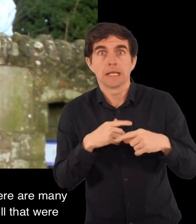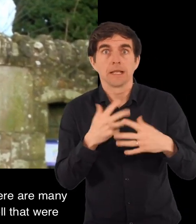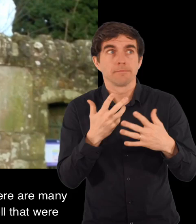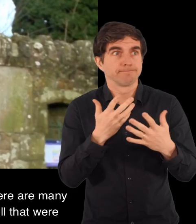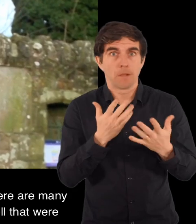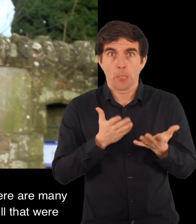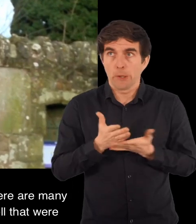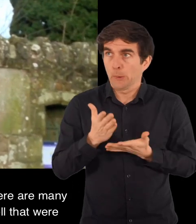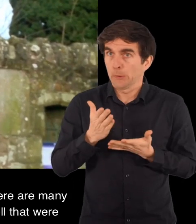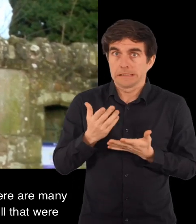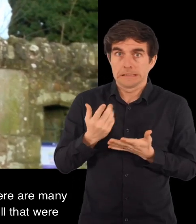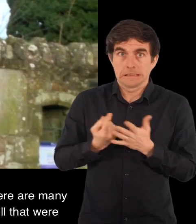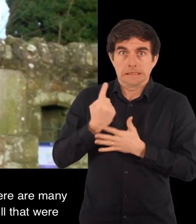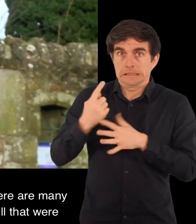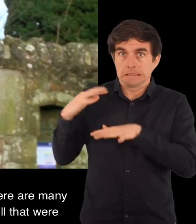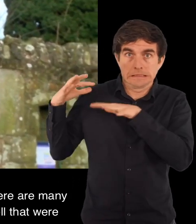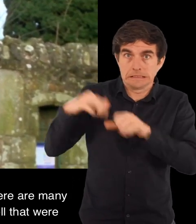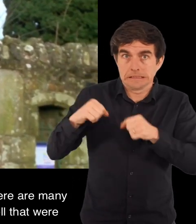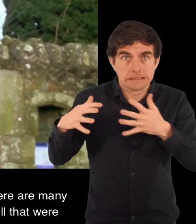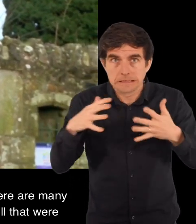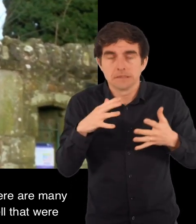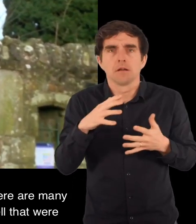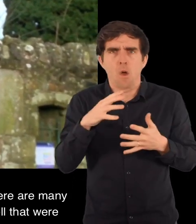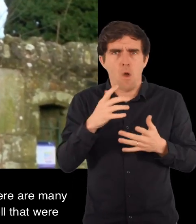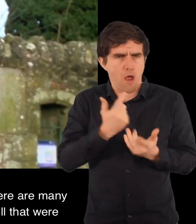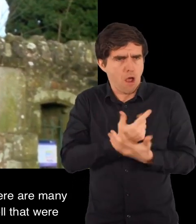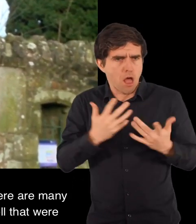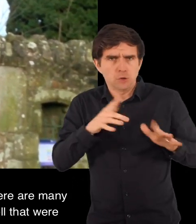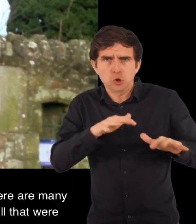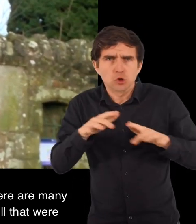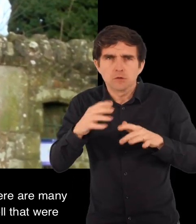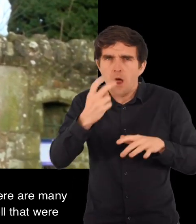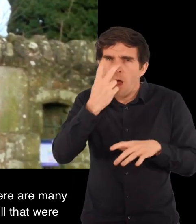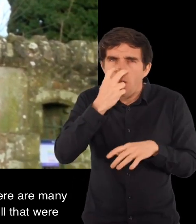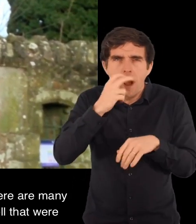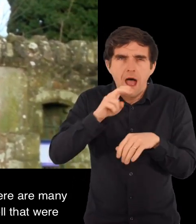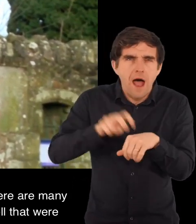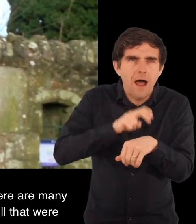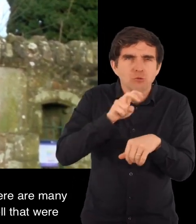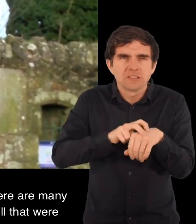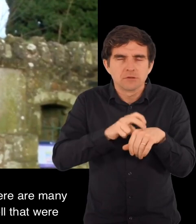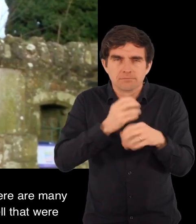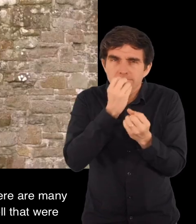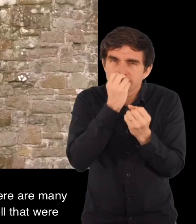during the Plantation period but there are many old ancient Irish ones here as well that were